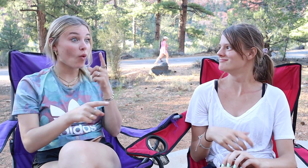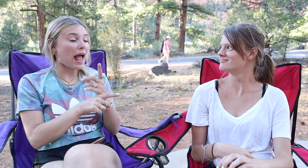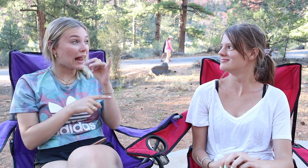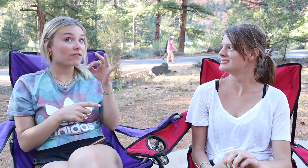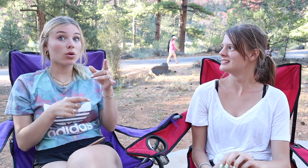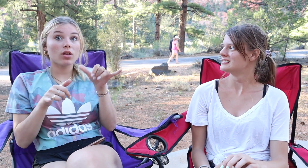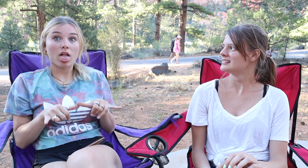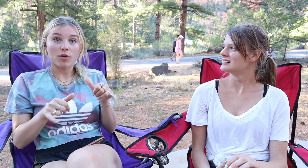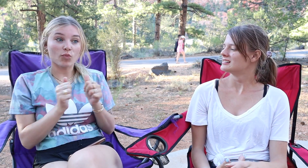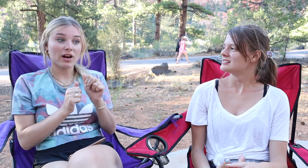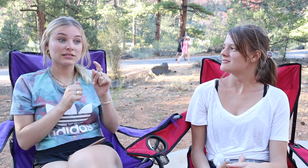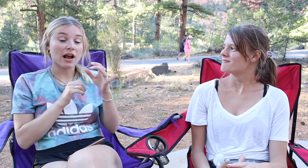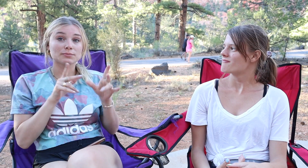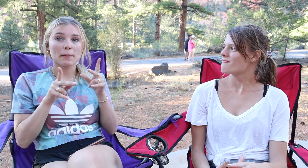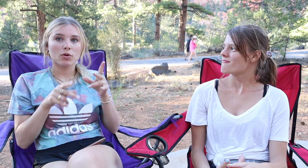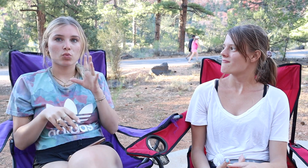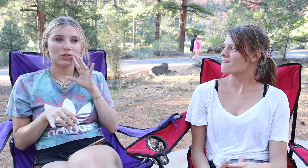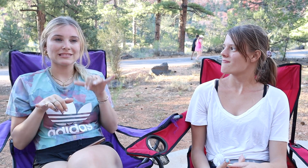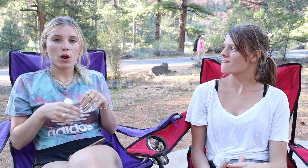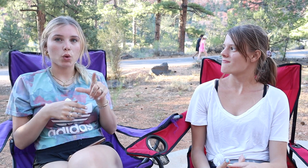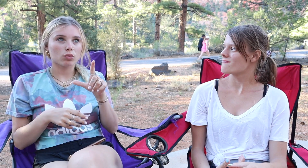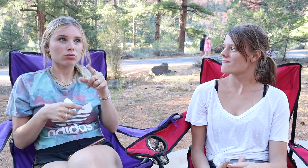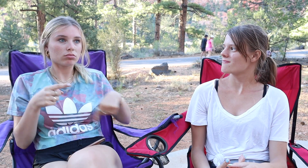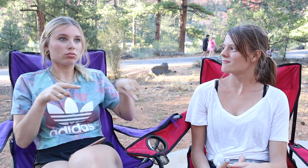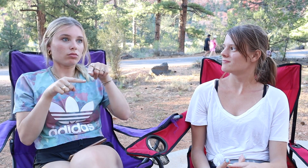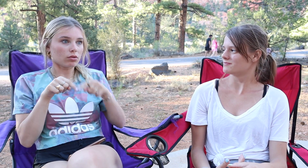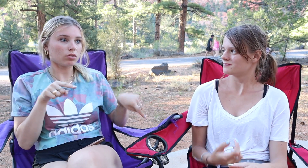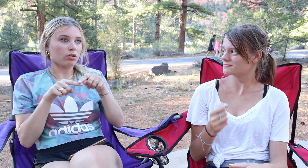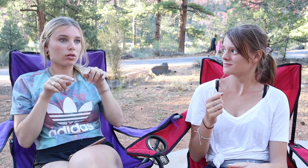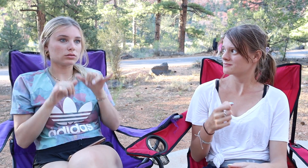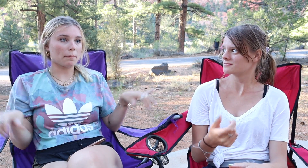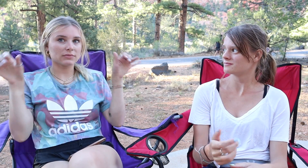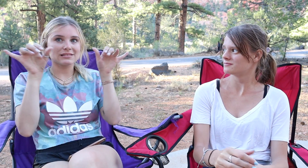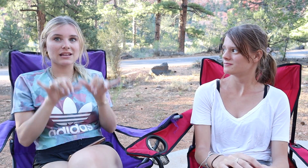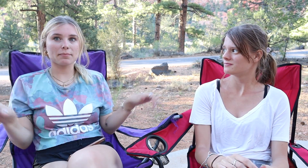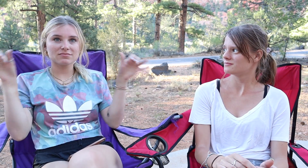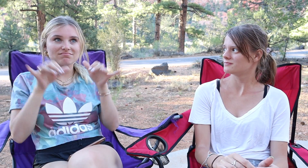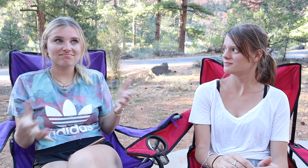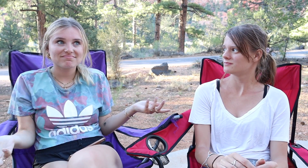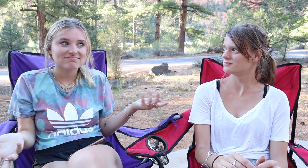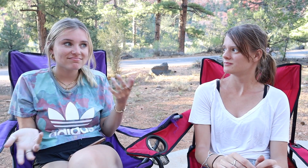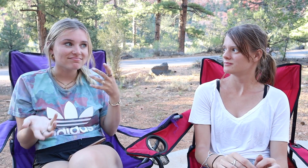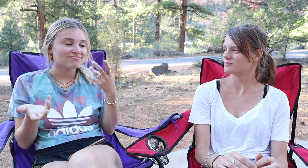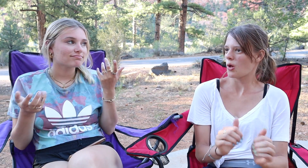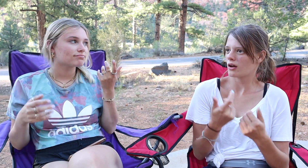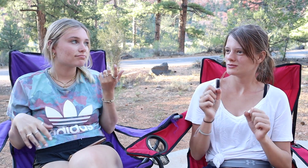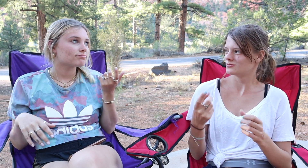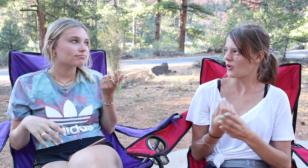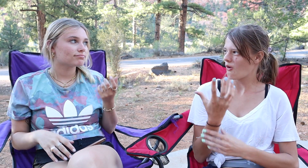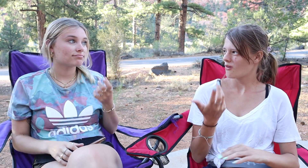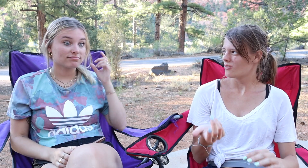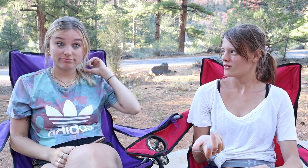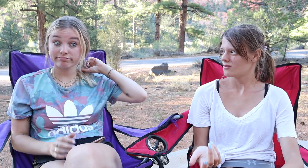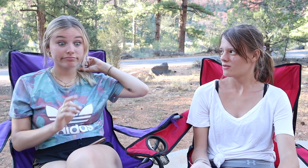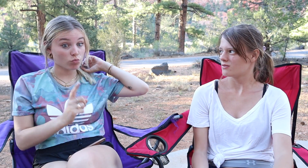C: right!! if you still stay with toxic people and you will be stuck in the loop. you wouldn't meet new people K: like how can you grow?